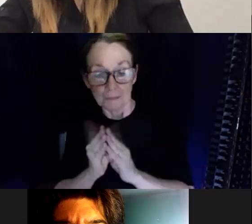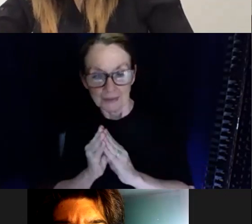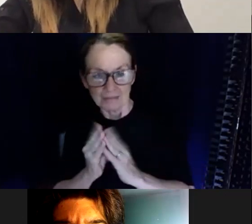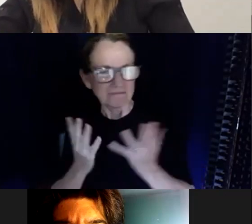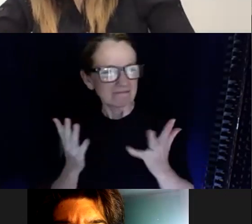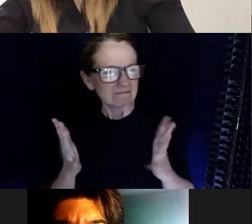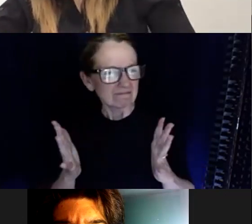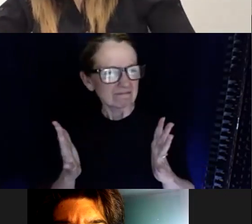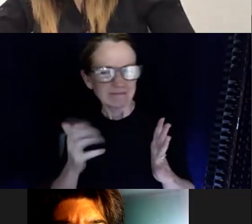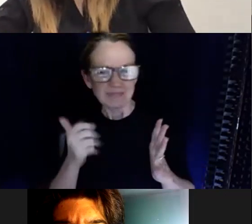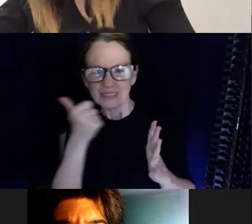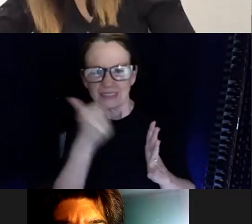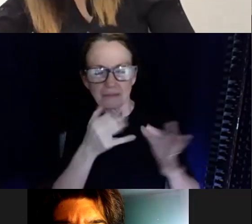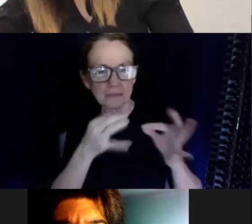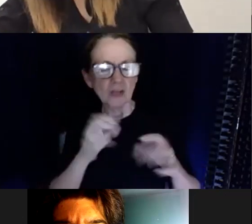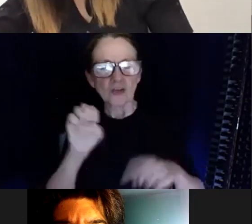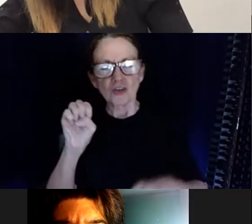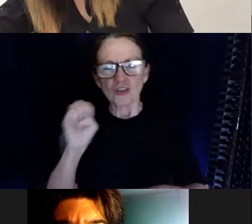WE HAD TALKED ABOUT THE REVISED EXECUTIVE ORDER FOR THE OPEN MEETINGS ACT ON JUNE'S MEETING.